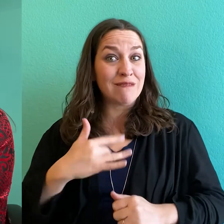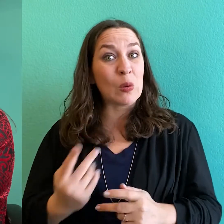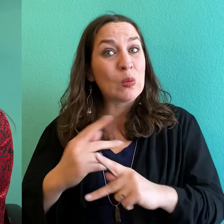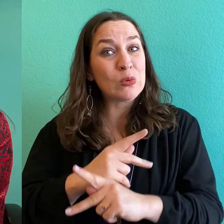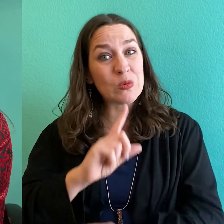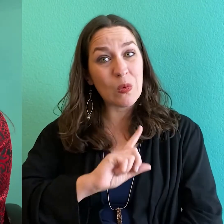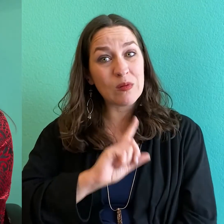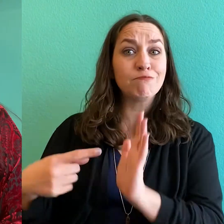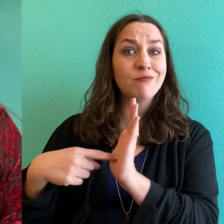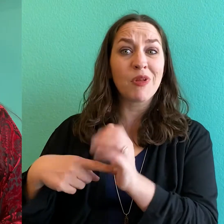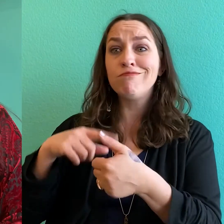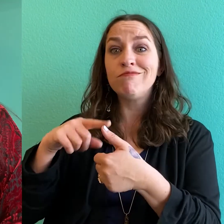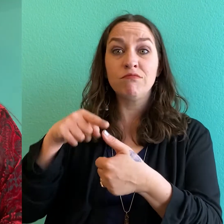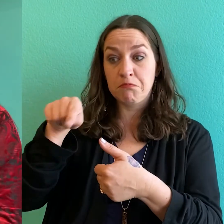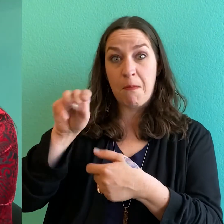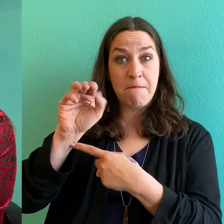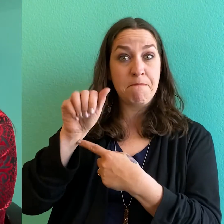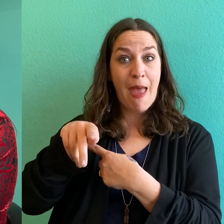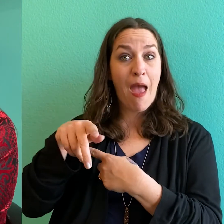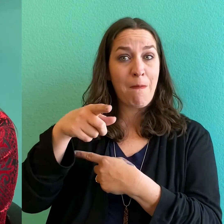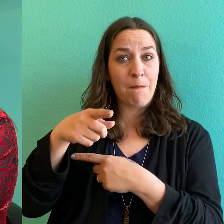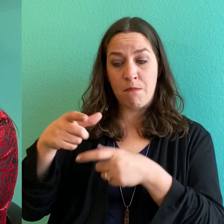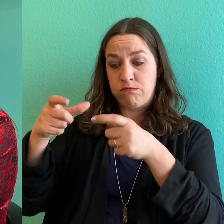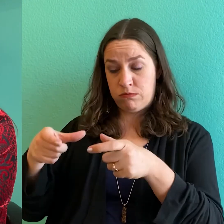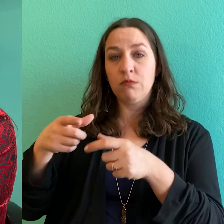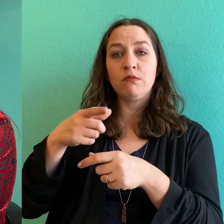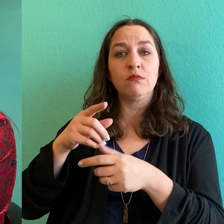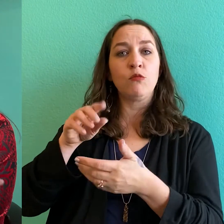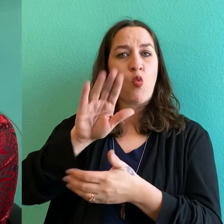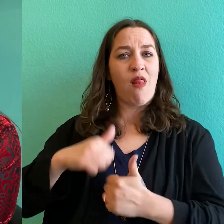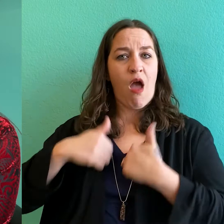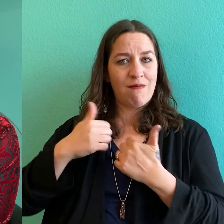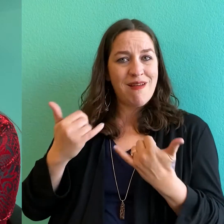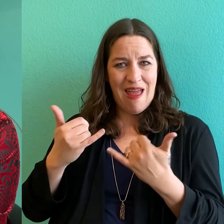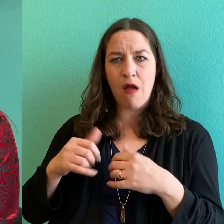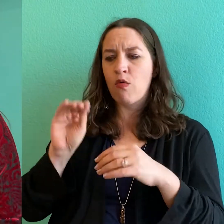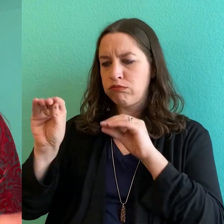of journaling activity. You could create one of these maps the way that your life is now, and then create another one